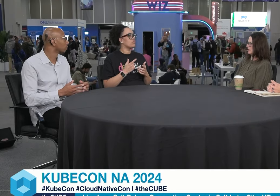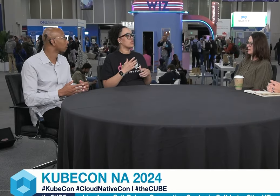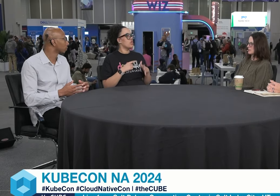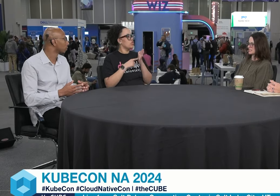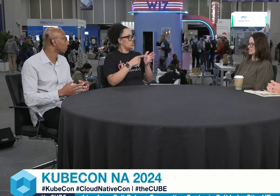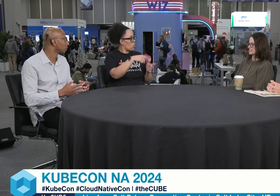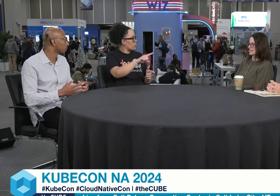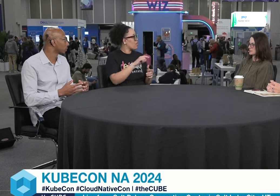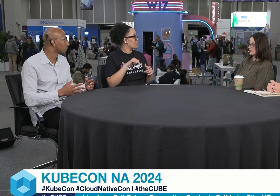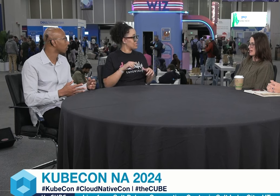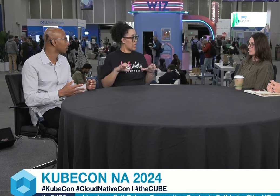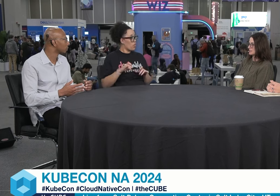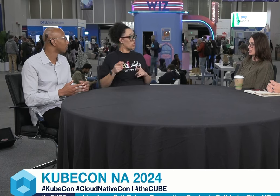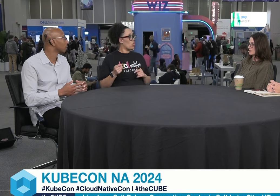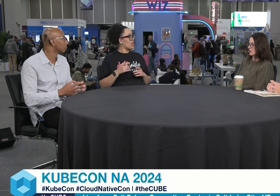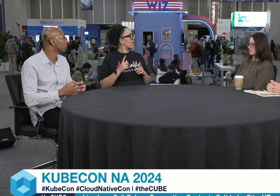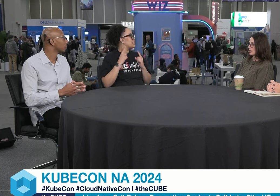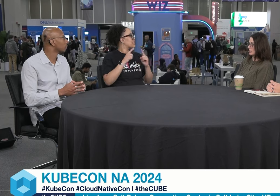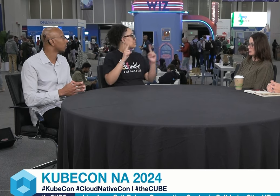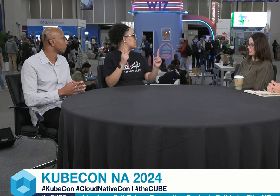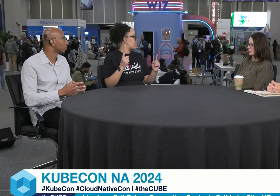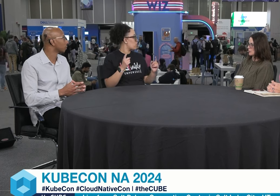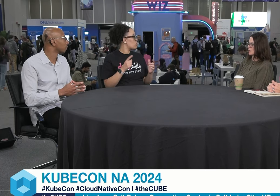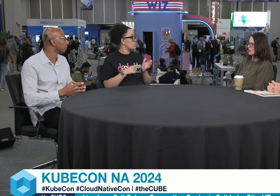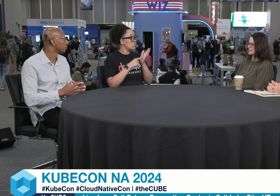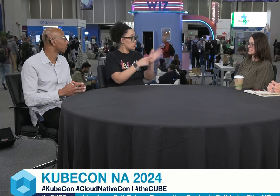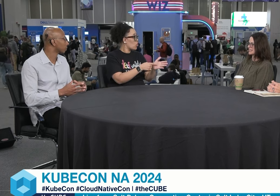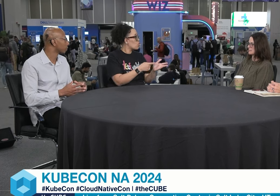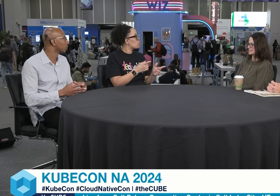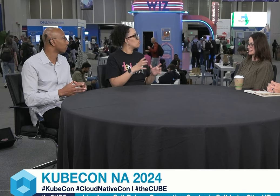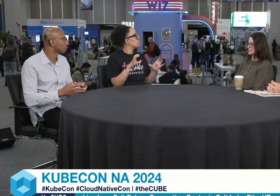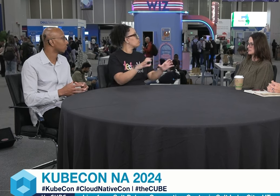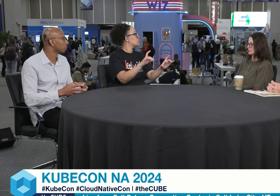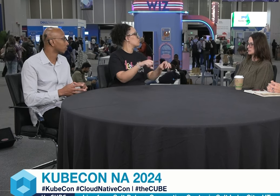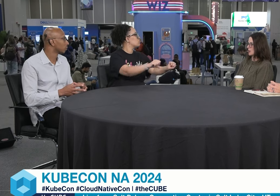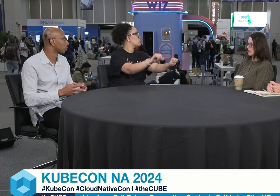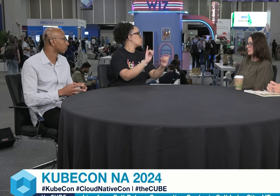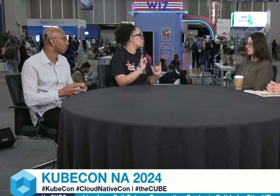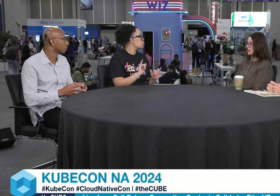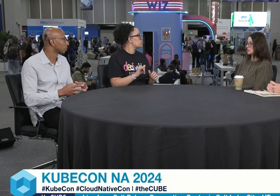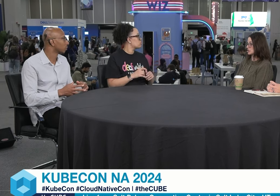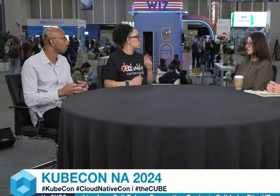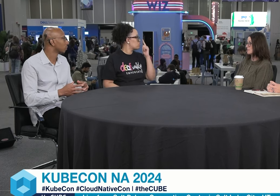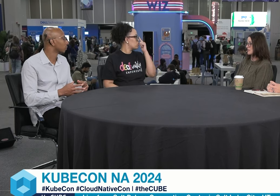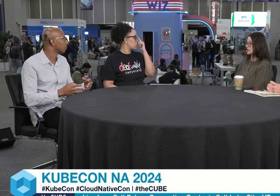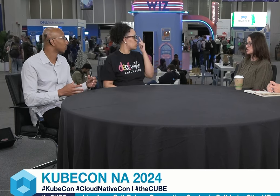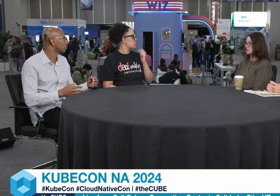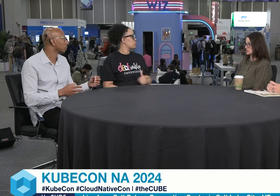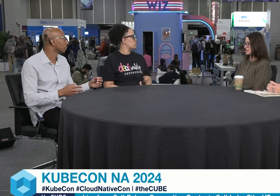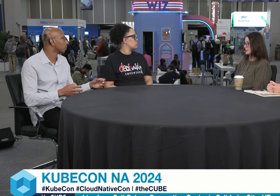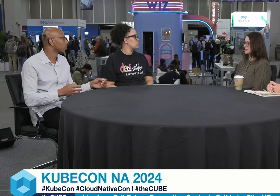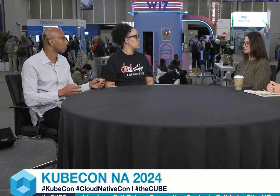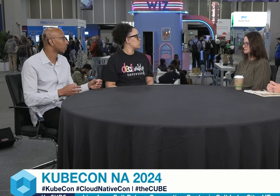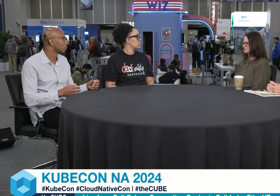Particularly with the success we've had with the Deaf and Hard of Hearing Working Group, we wanted to see it be successful as well, and we wanted to show them that they could do it just like we did.